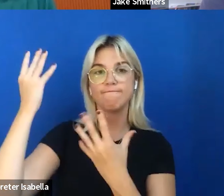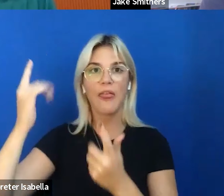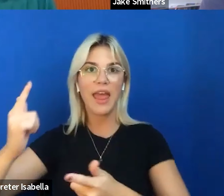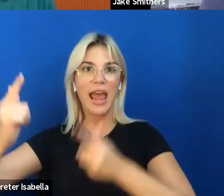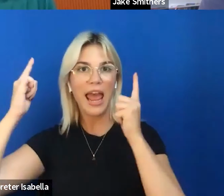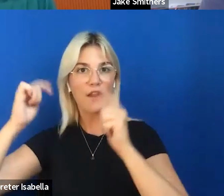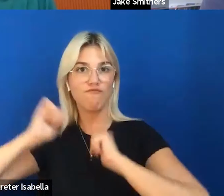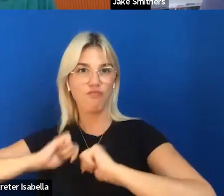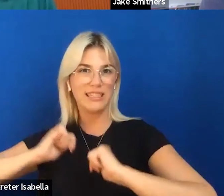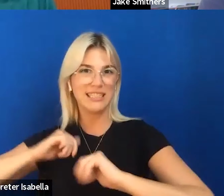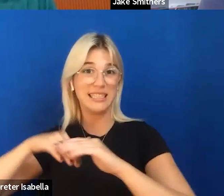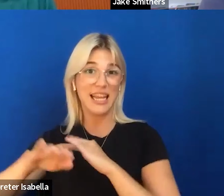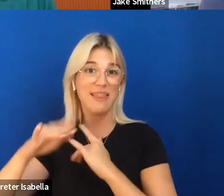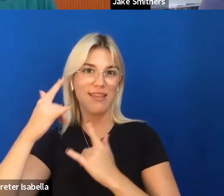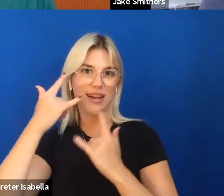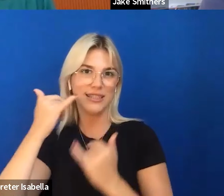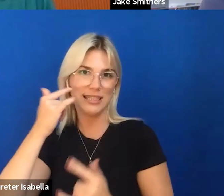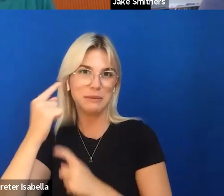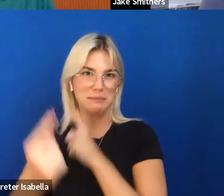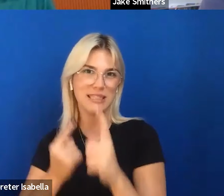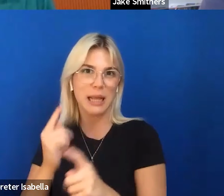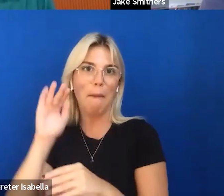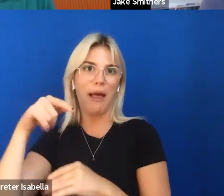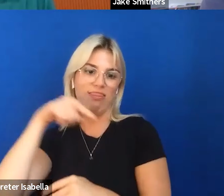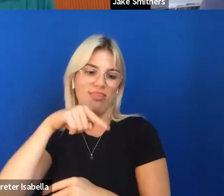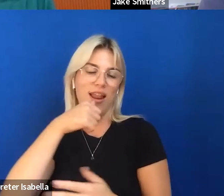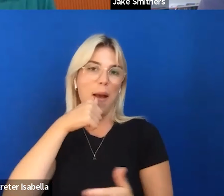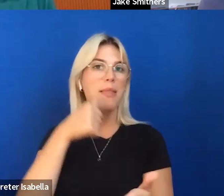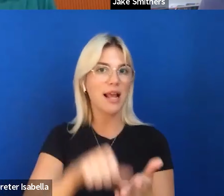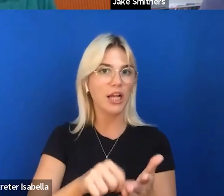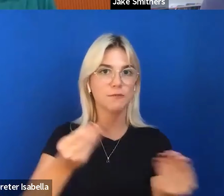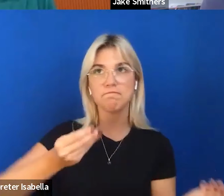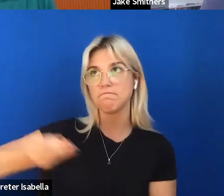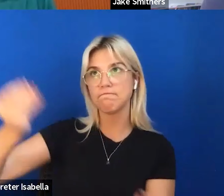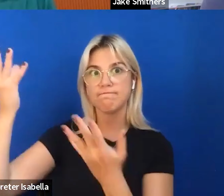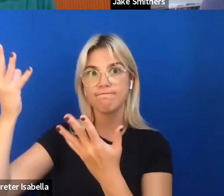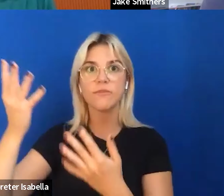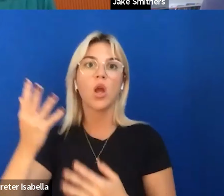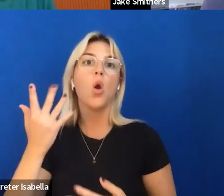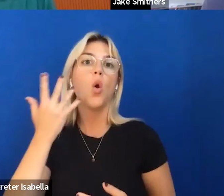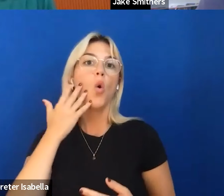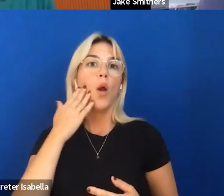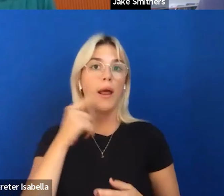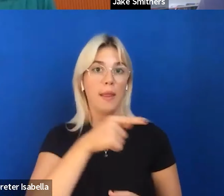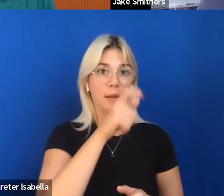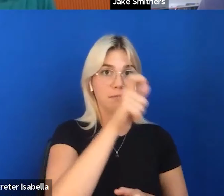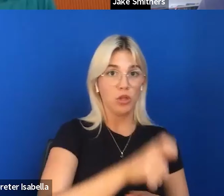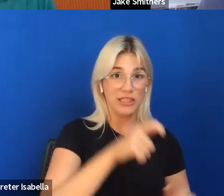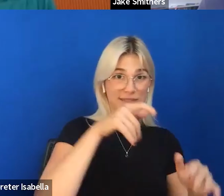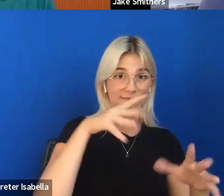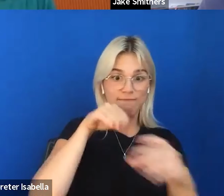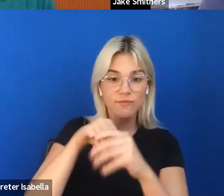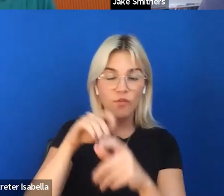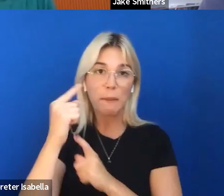meetings of these particular applications. Then when the peers are in the meeting, that will also be relayed.